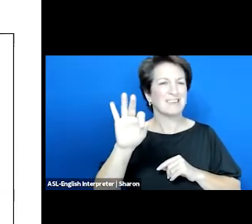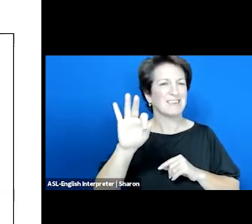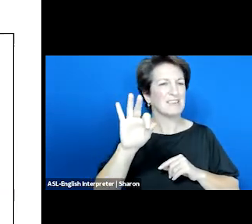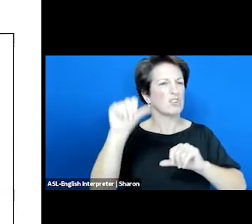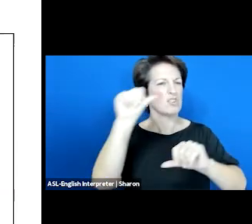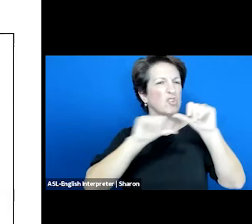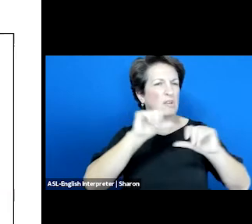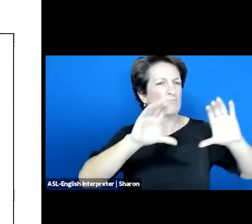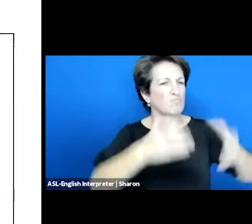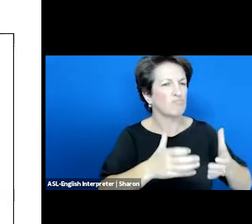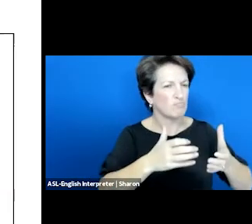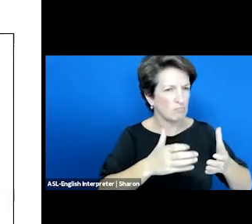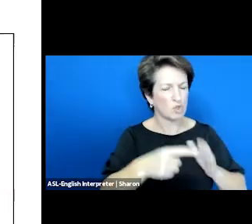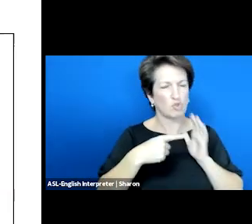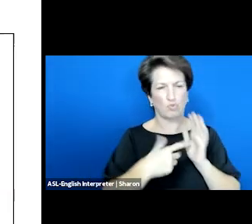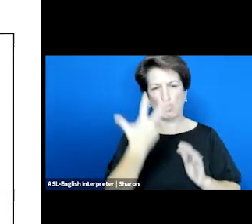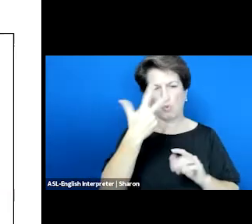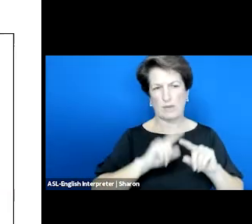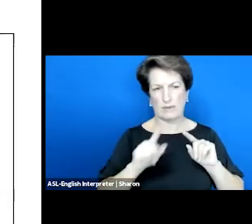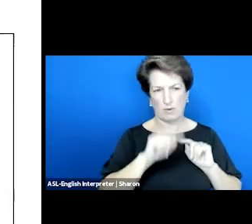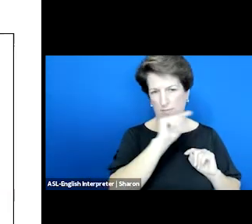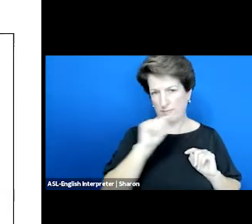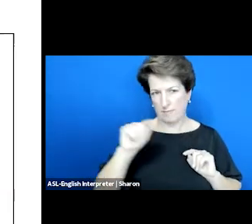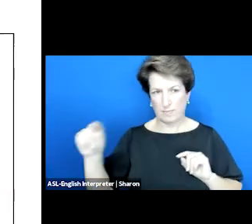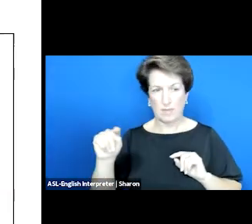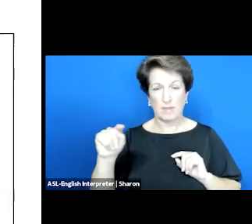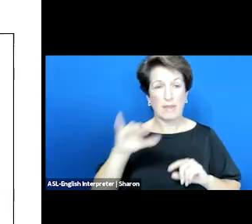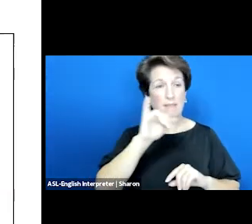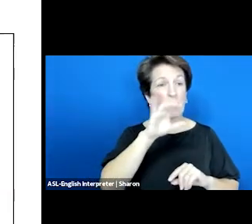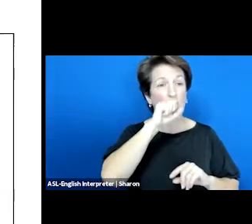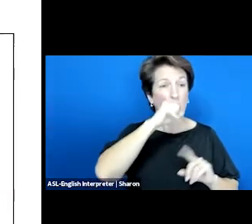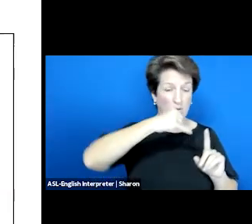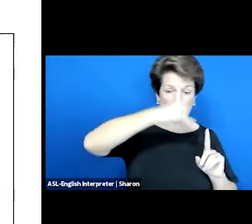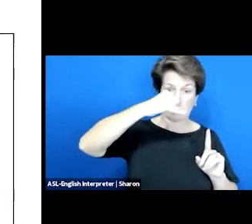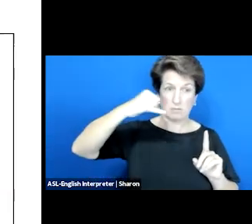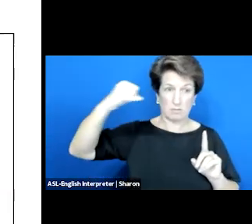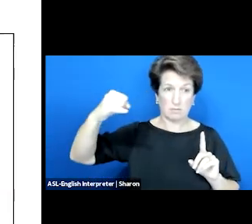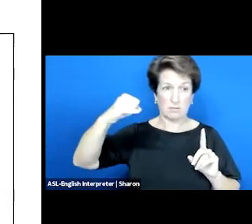with the virus come in about 40 times more likely to be a